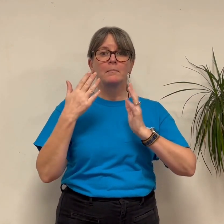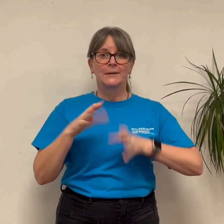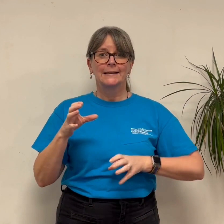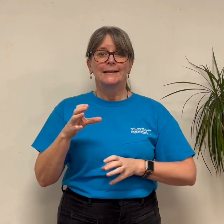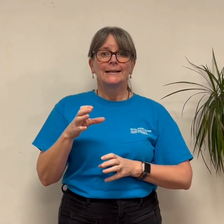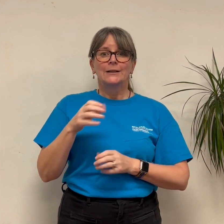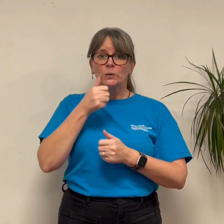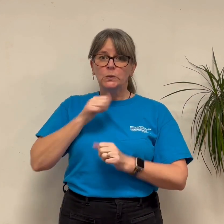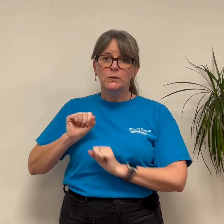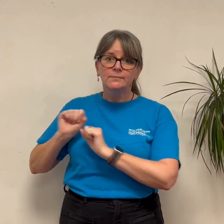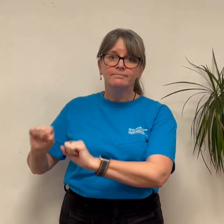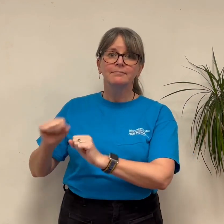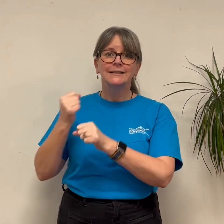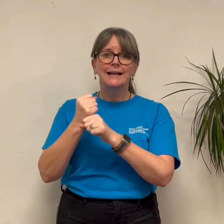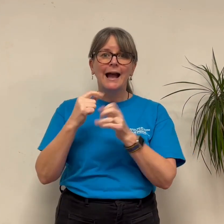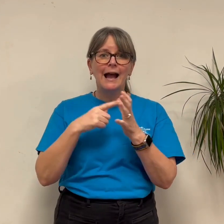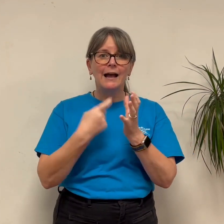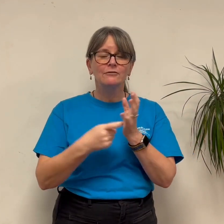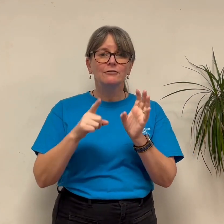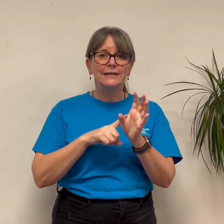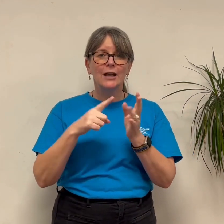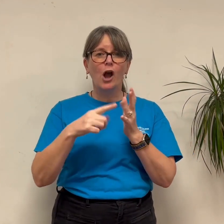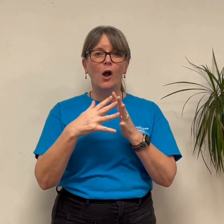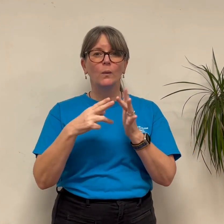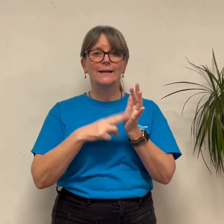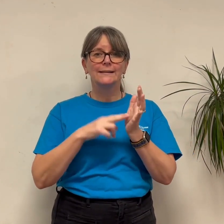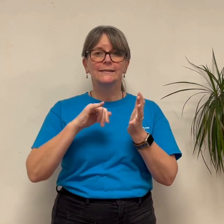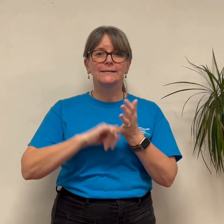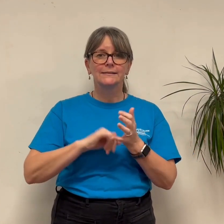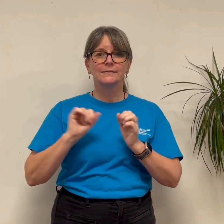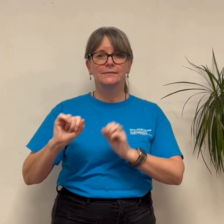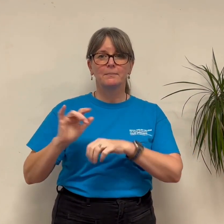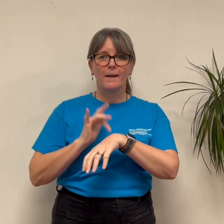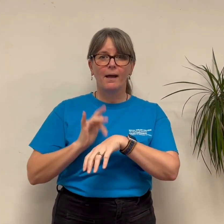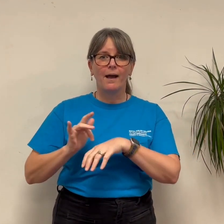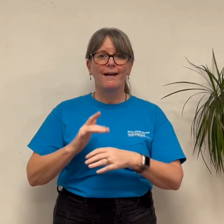Gary Owen’s raw and real